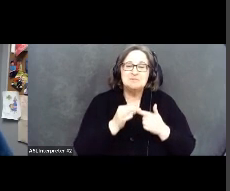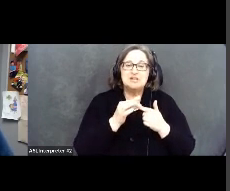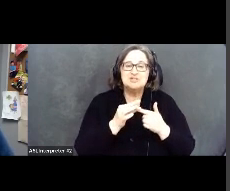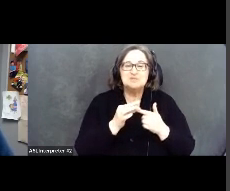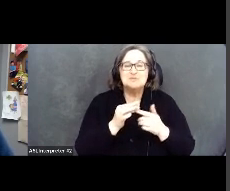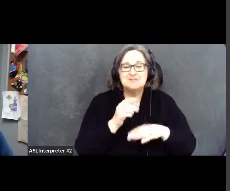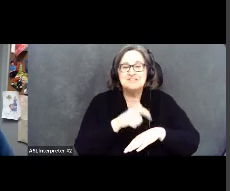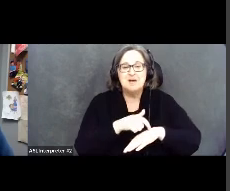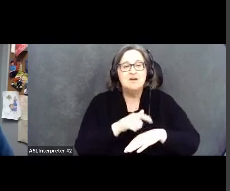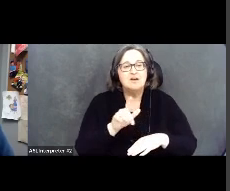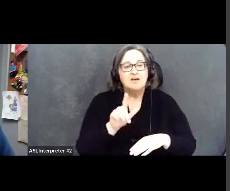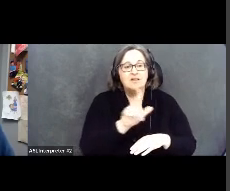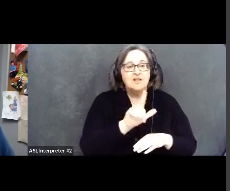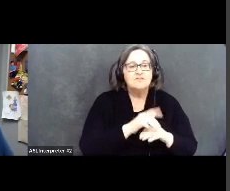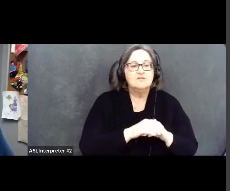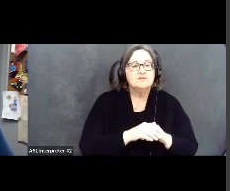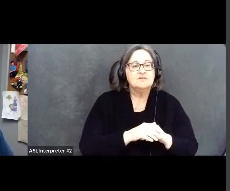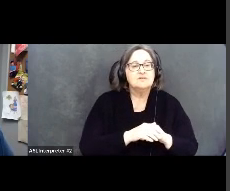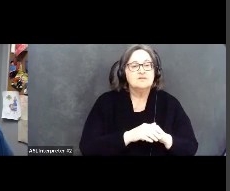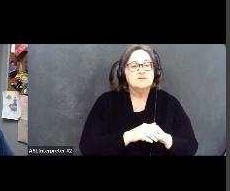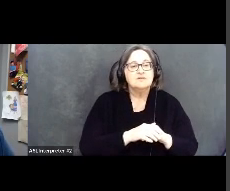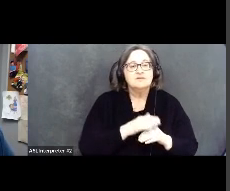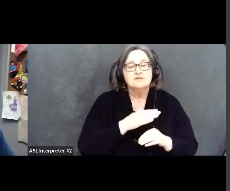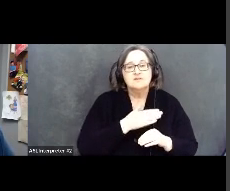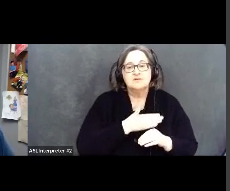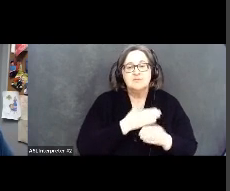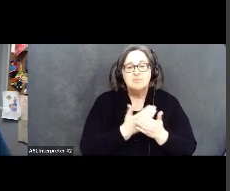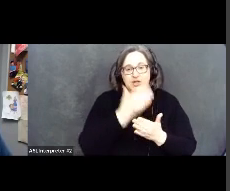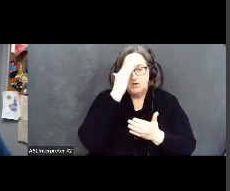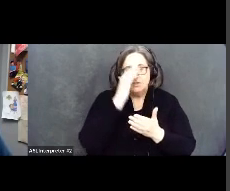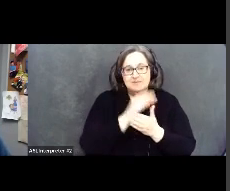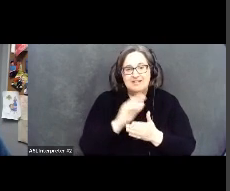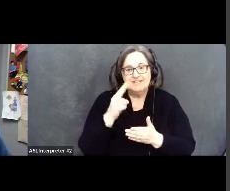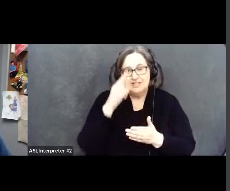the left hand side, that is my new husband, my second husband, Jason.